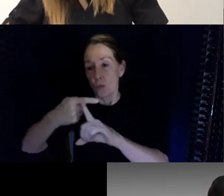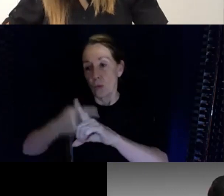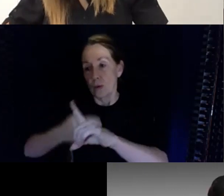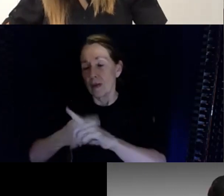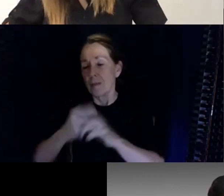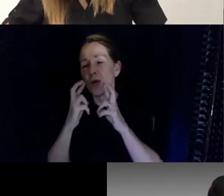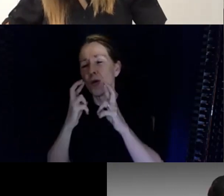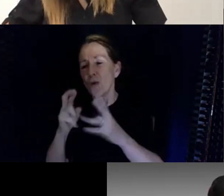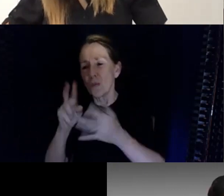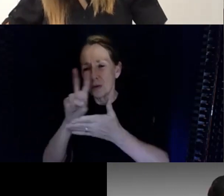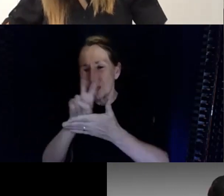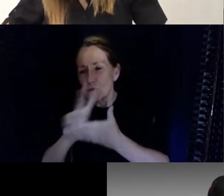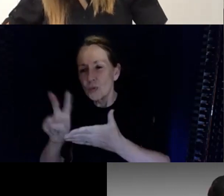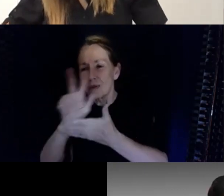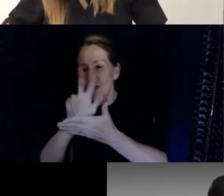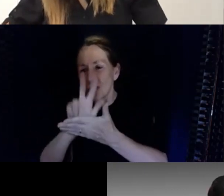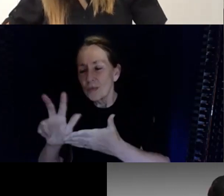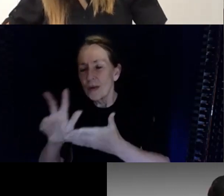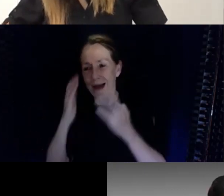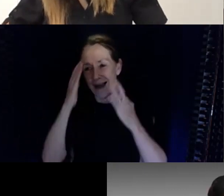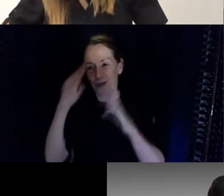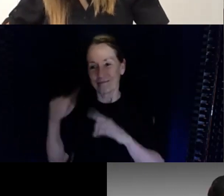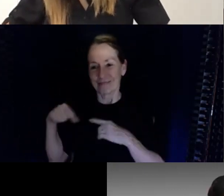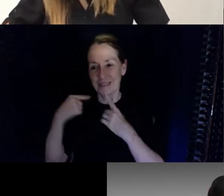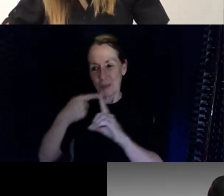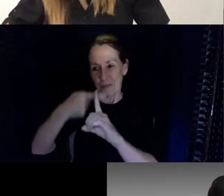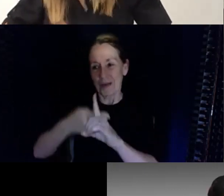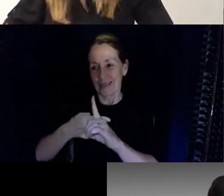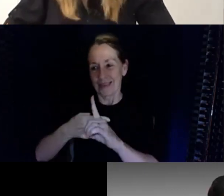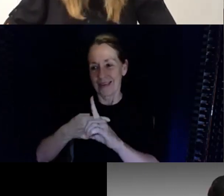AND IF NOT, AT THE LATEST A MONTH FROM NOW.